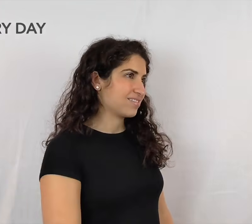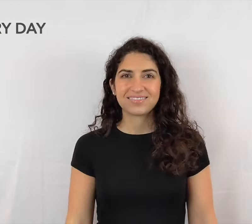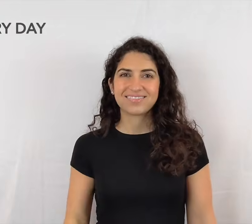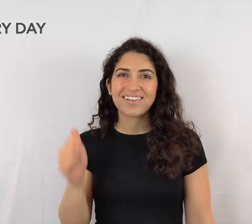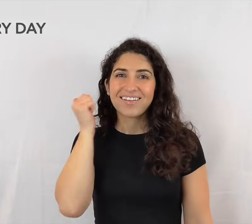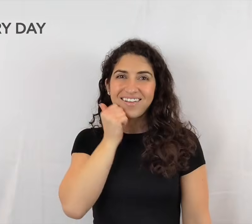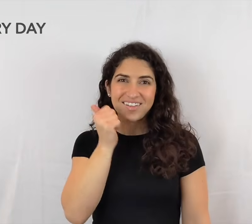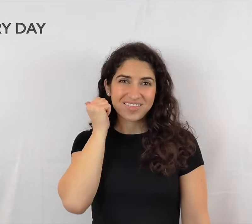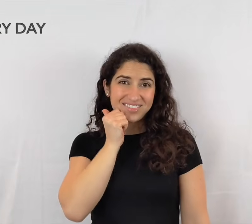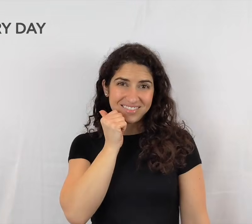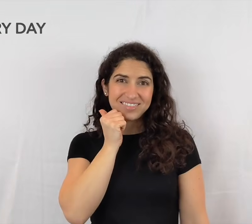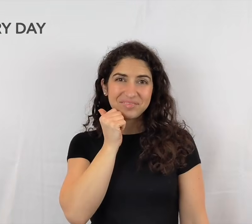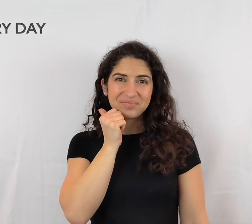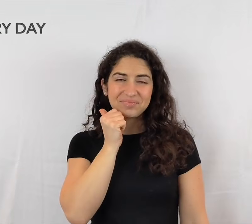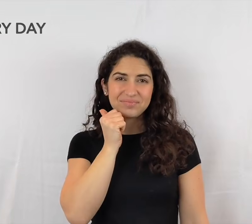Every day.